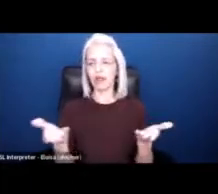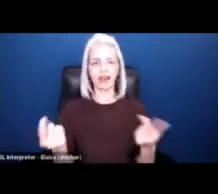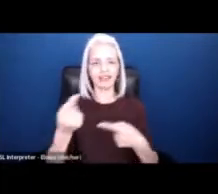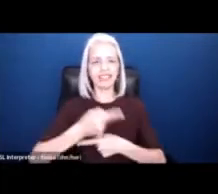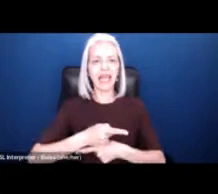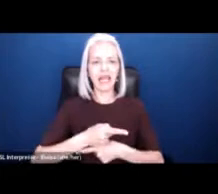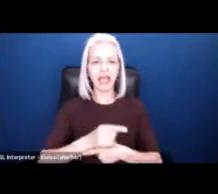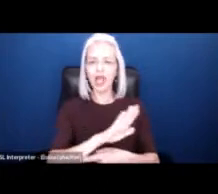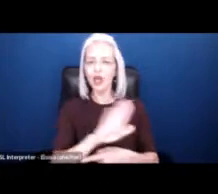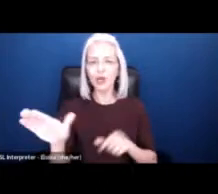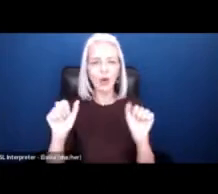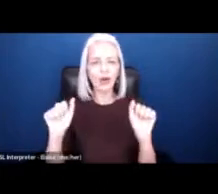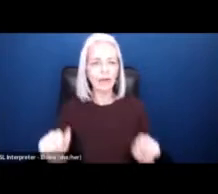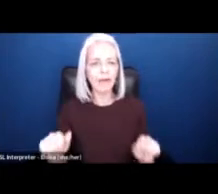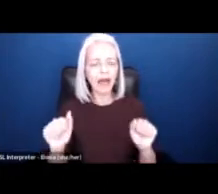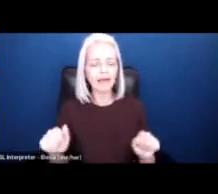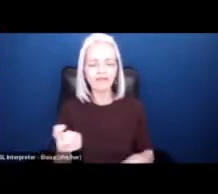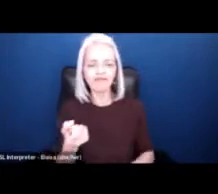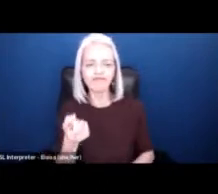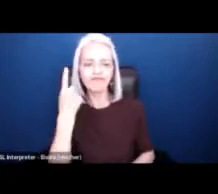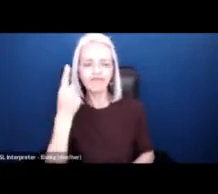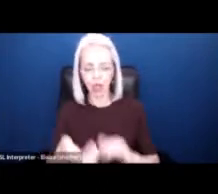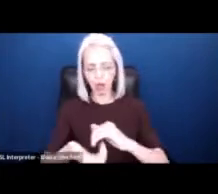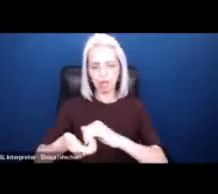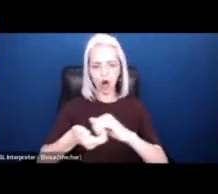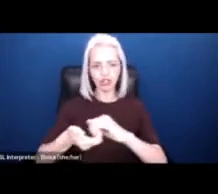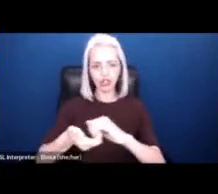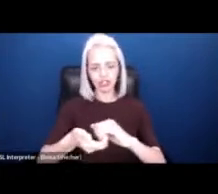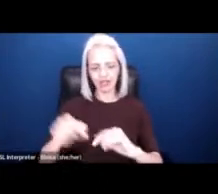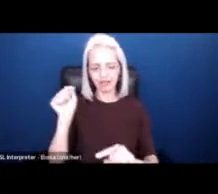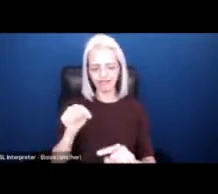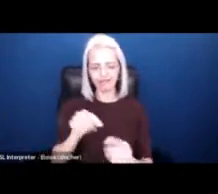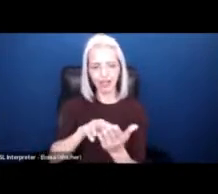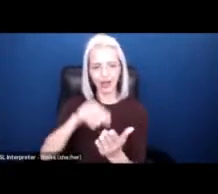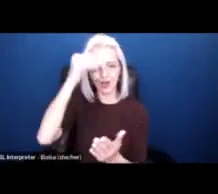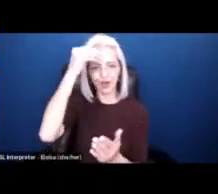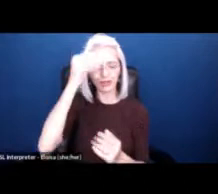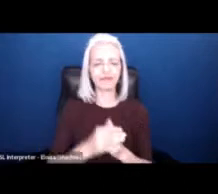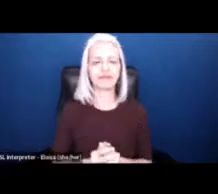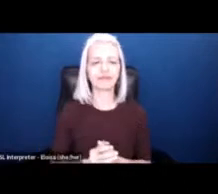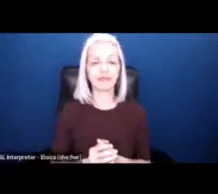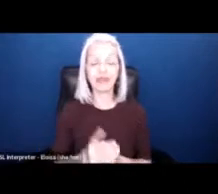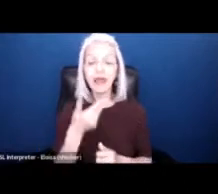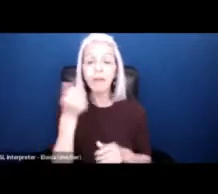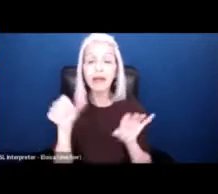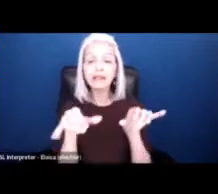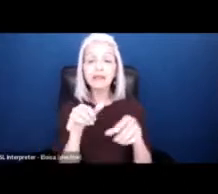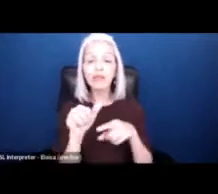your capacity to understand partnerships and to learn. So those best practices, we should